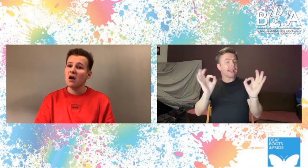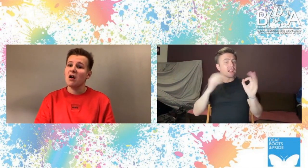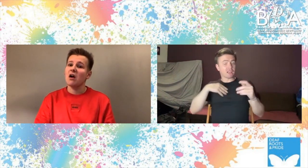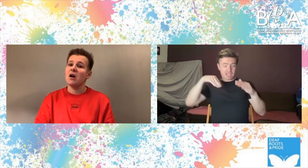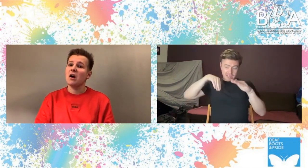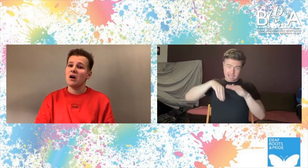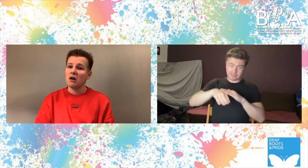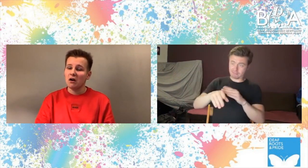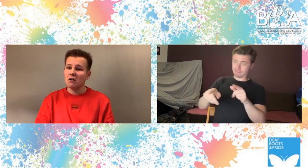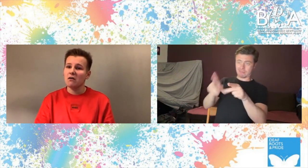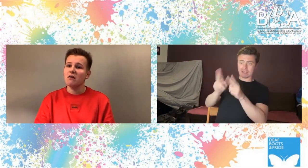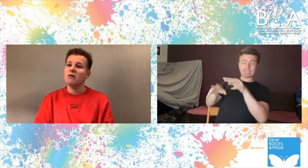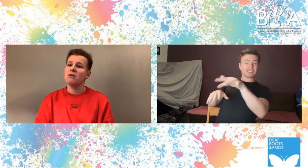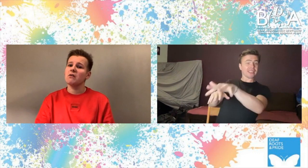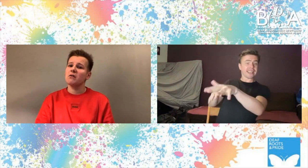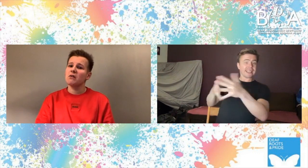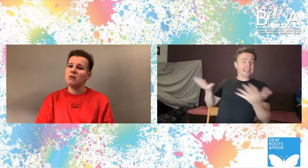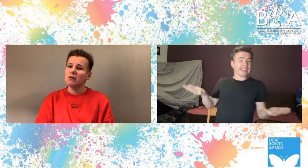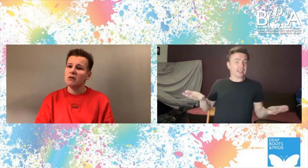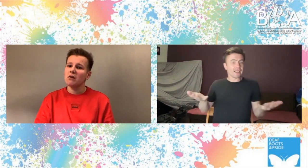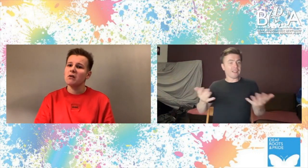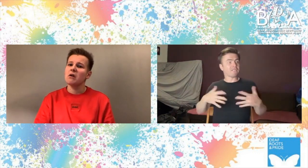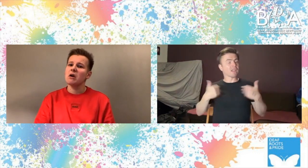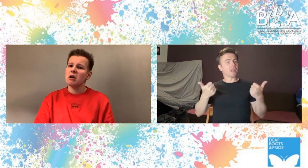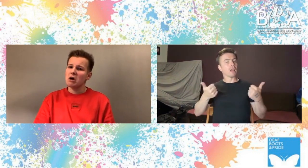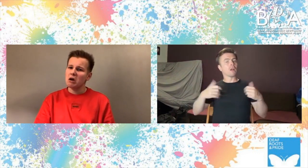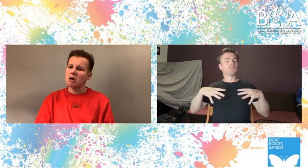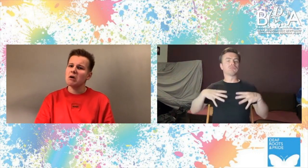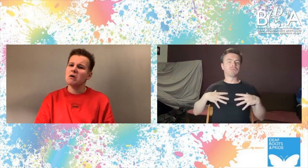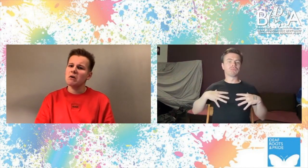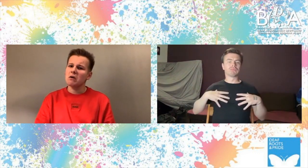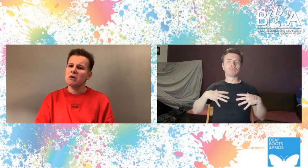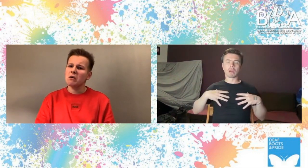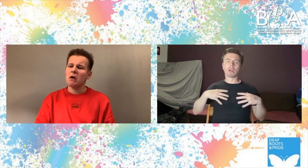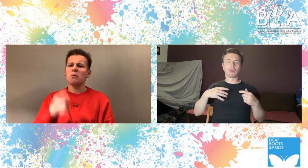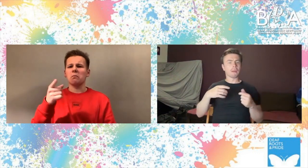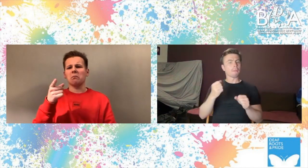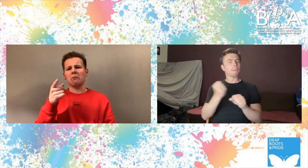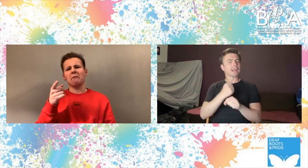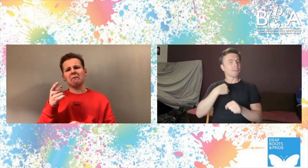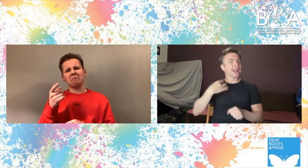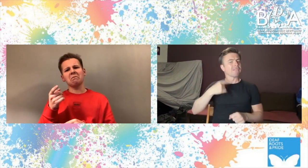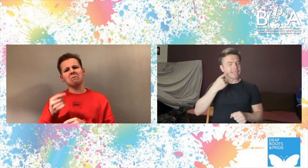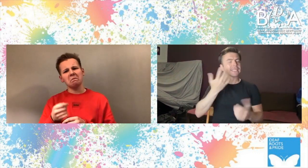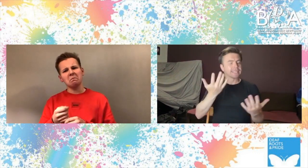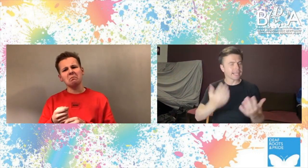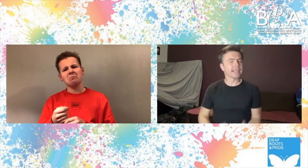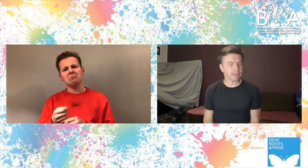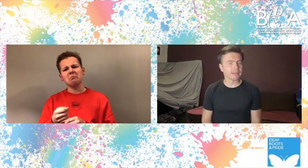I didn’t have to think about it. They were already there so it was a really relaxed thing, it was great, it was easy.